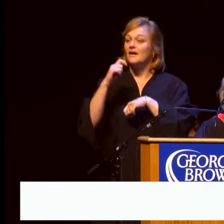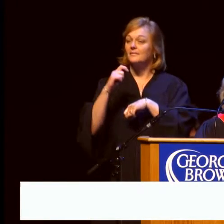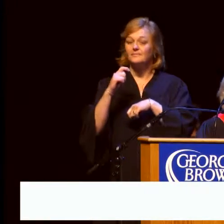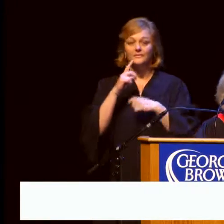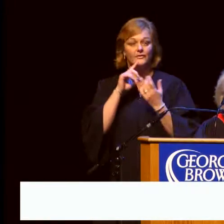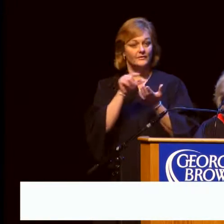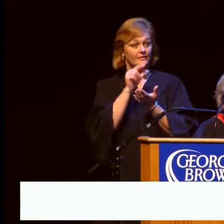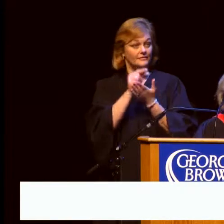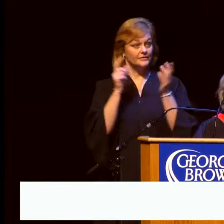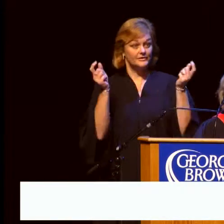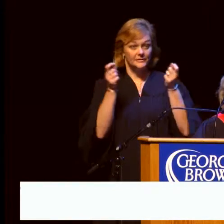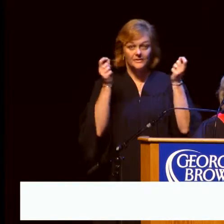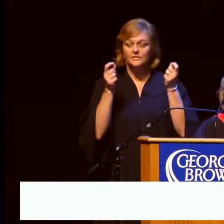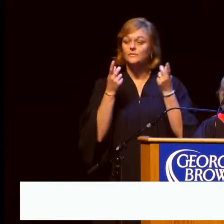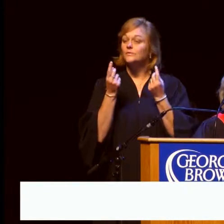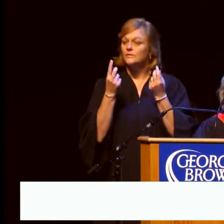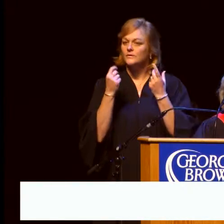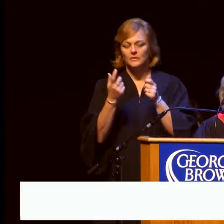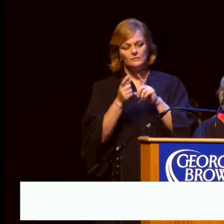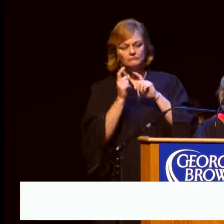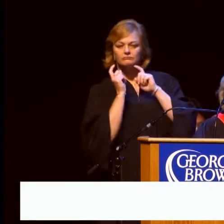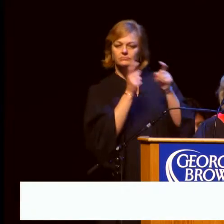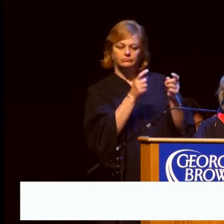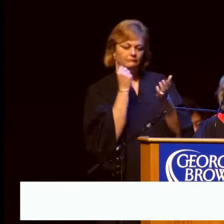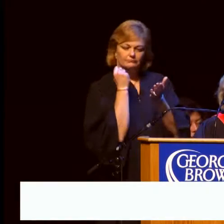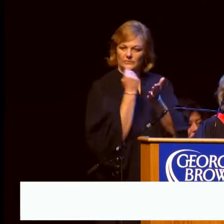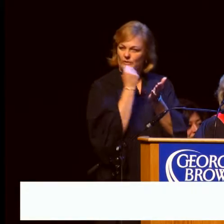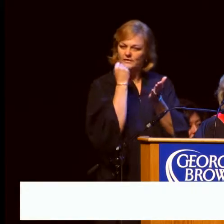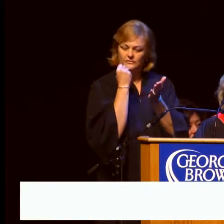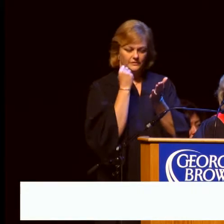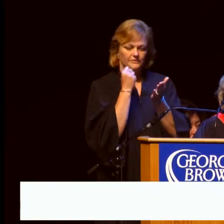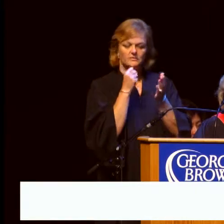WHERE WE AWARD THE CREDENTIALS, THE DEGREES, DIPLOMAS AND CERTIFICATES